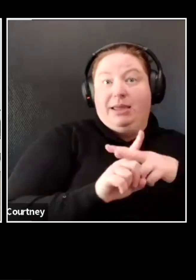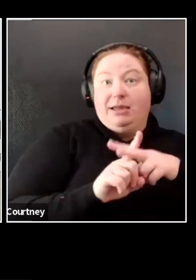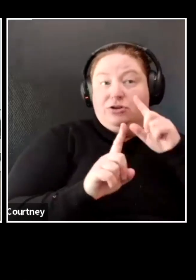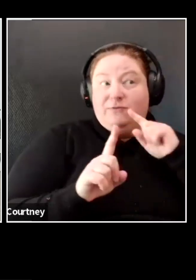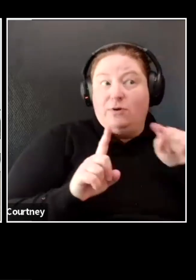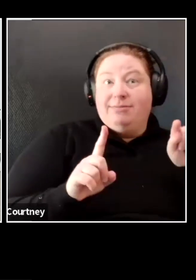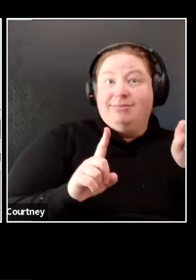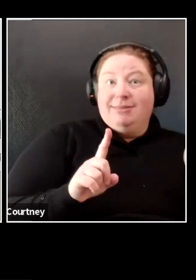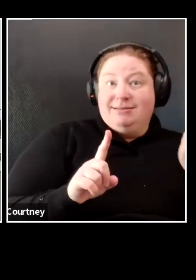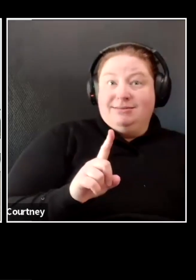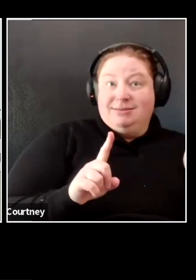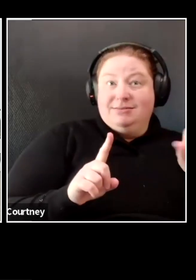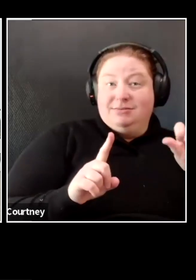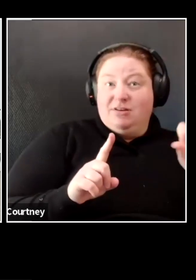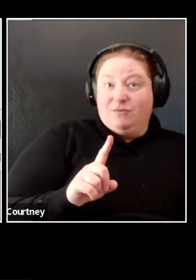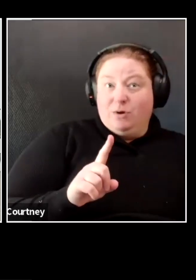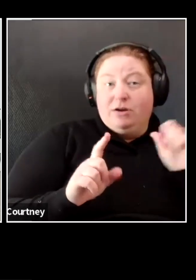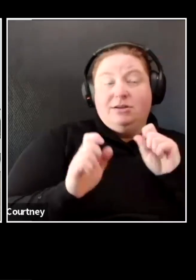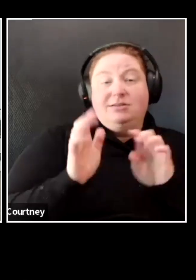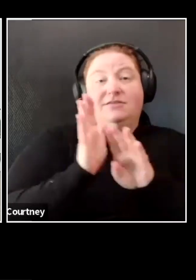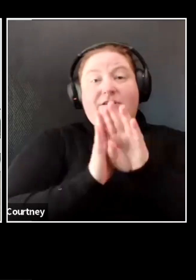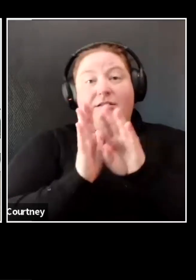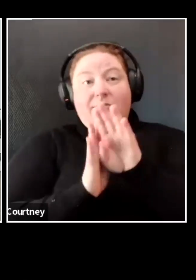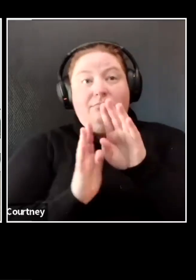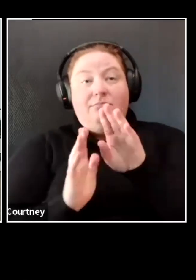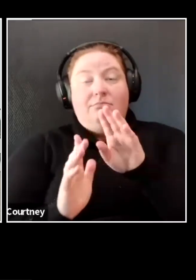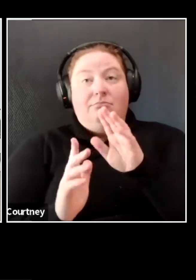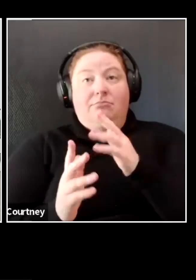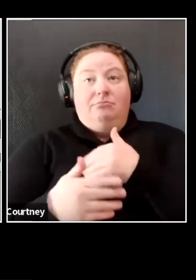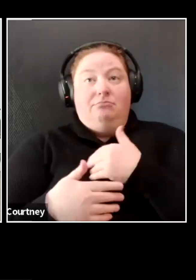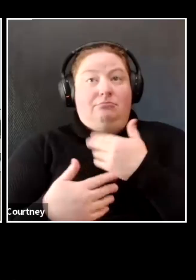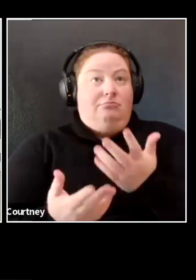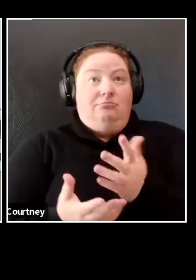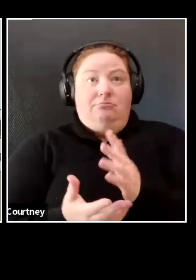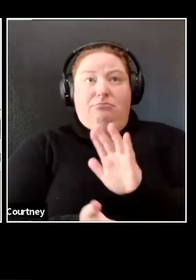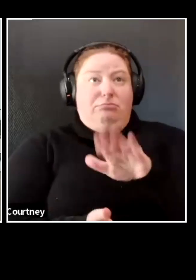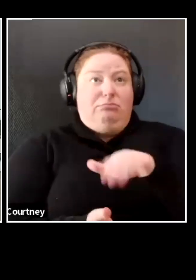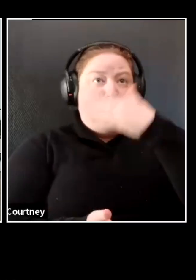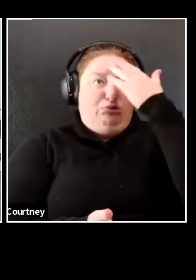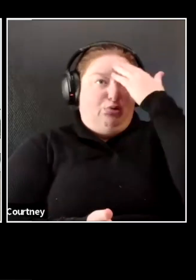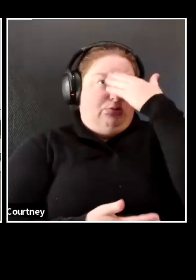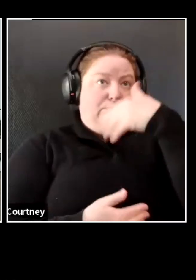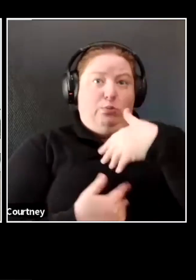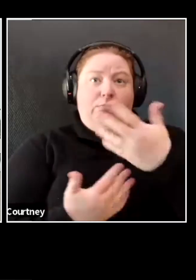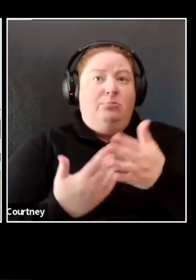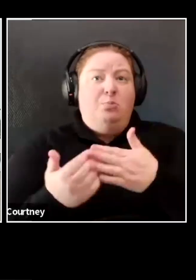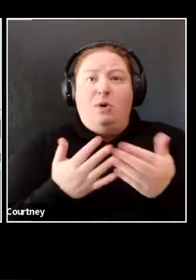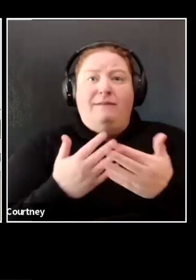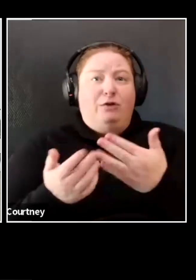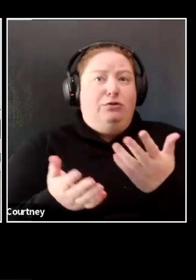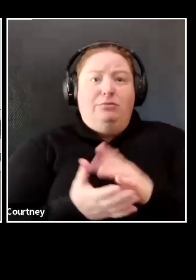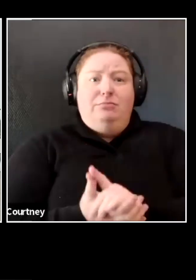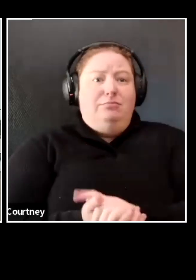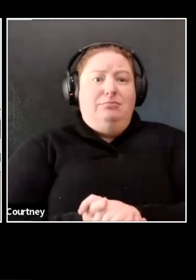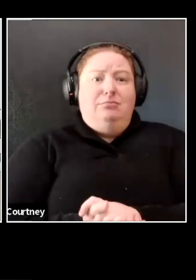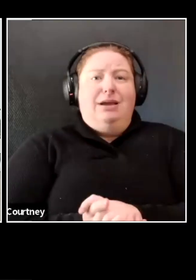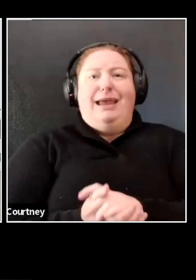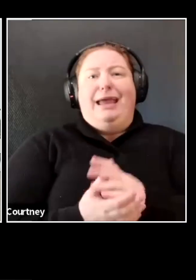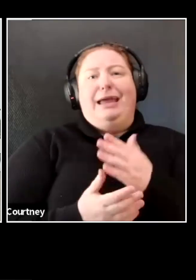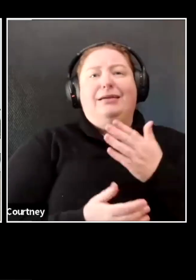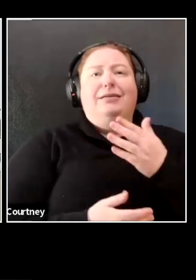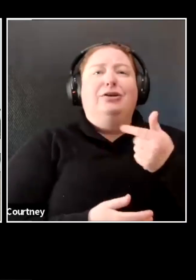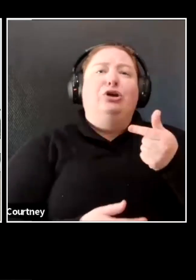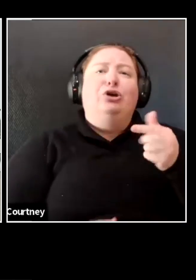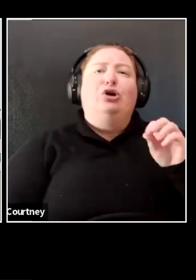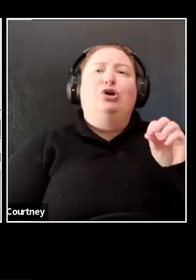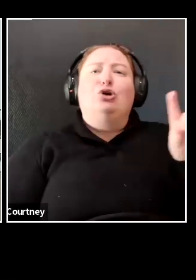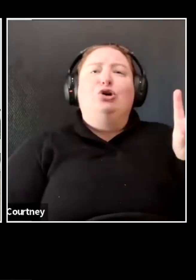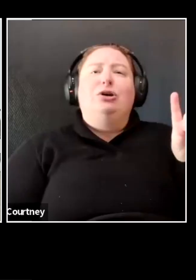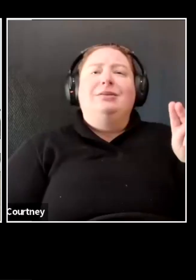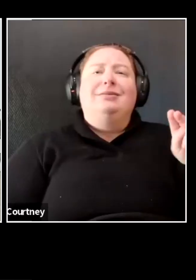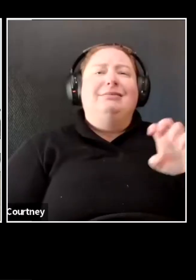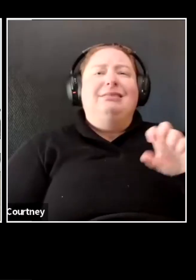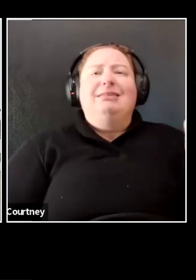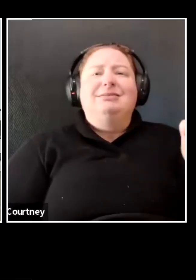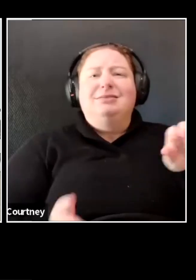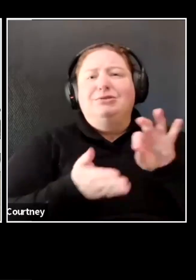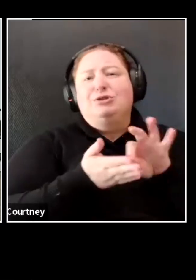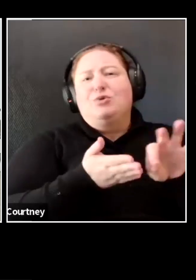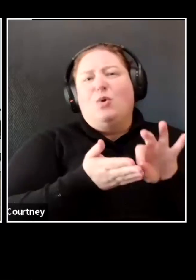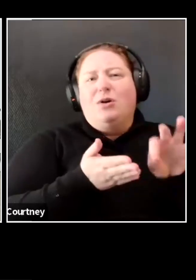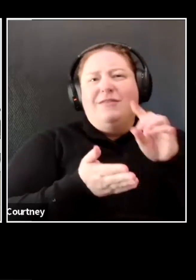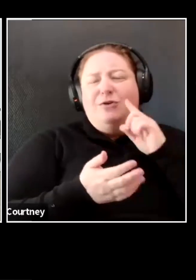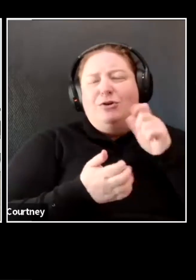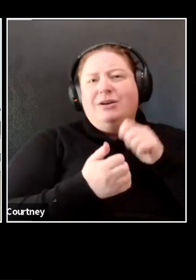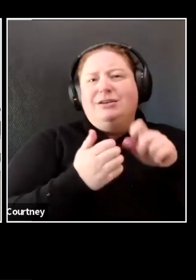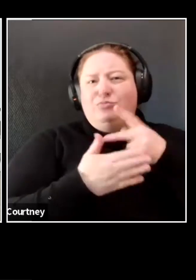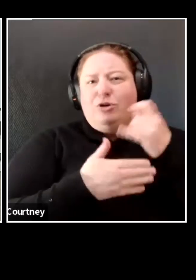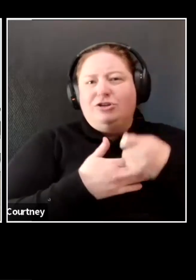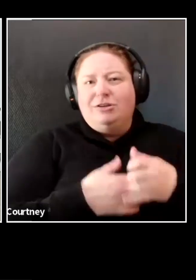a you know whatever goodness score for for every one of the projects that are under consideration.